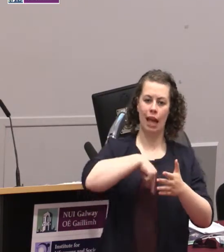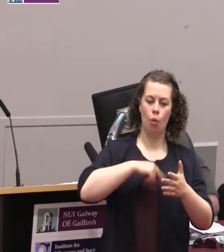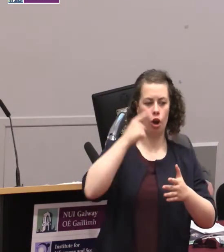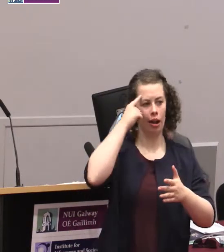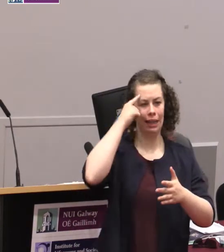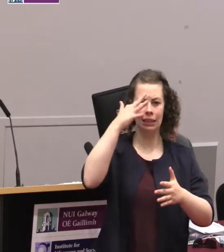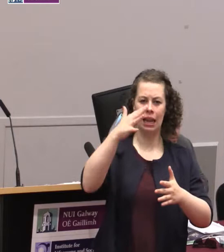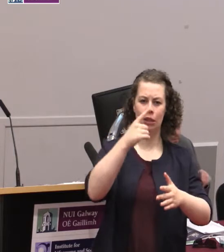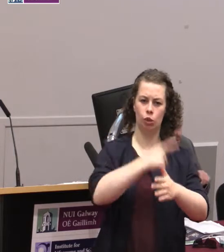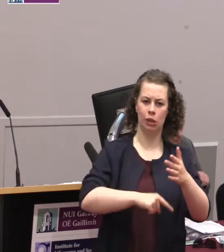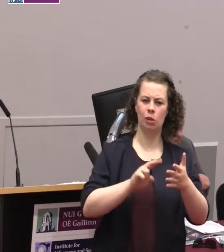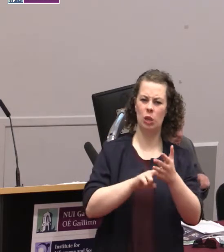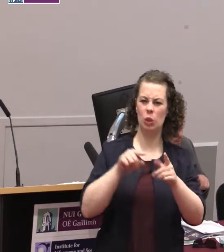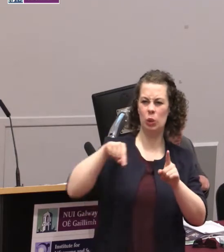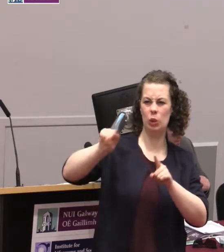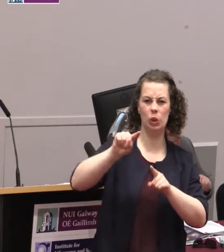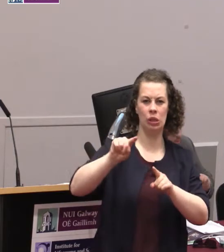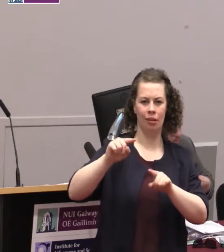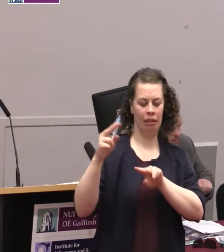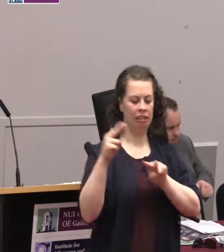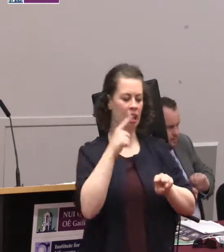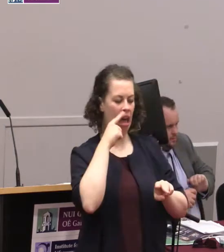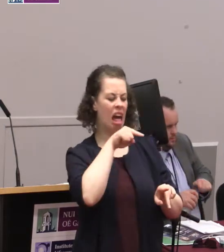They use their power over us in a bad way.